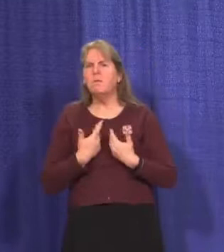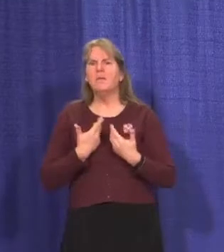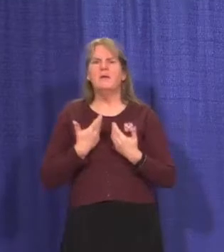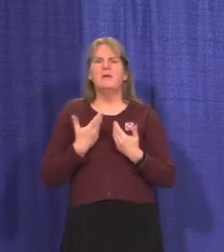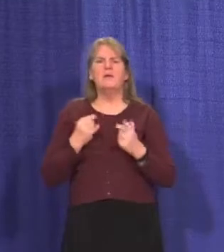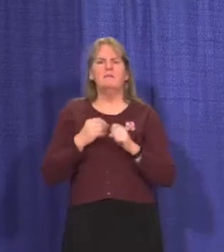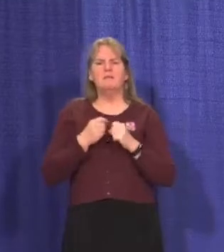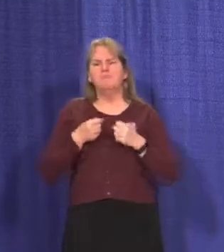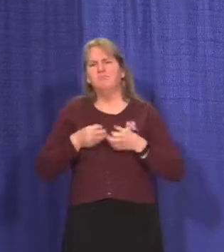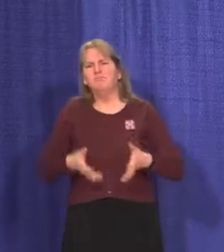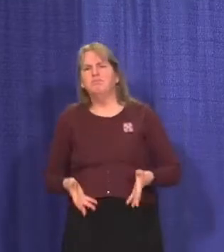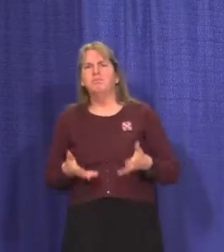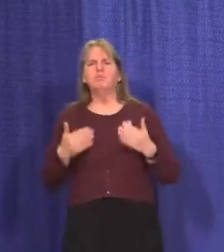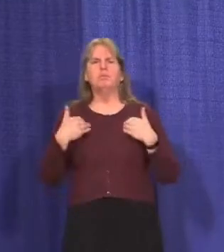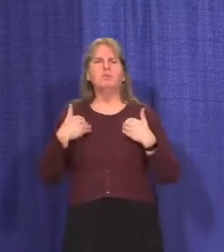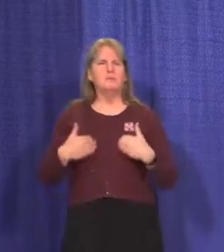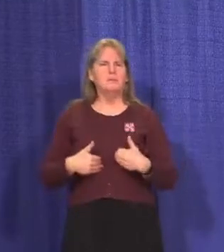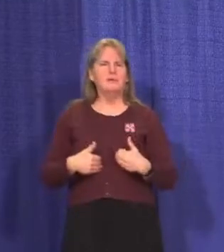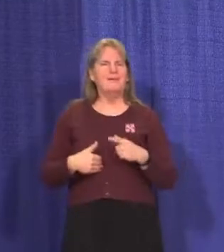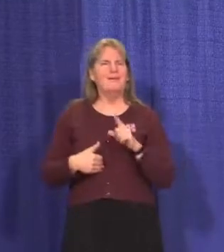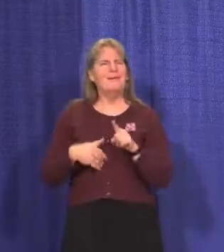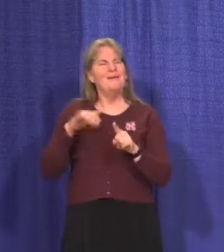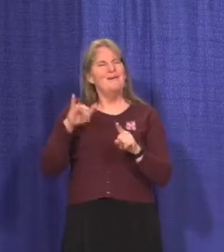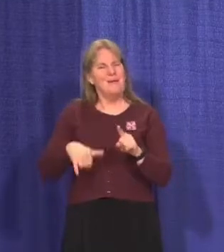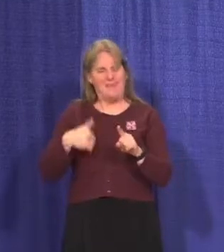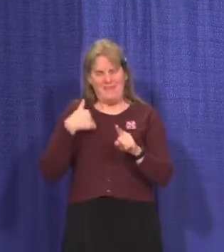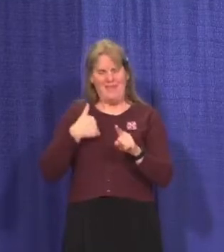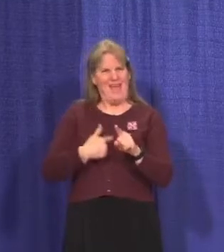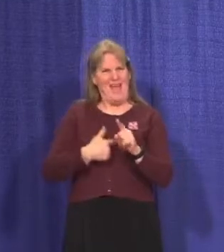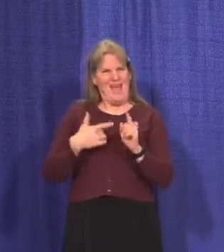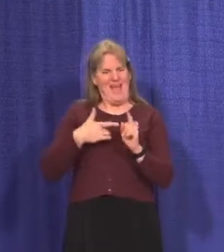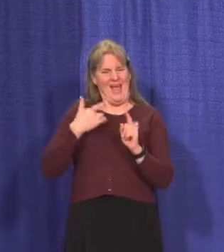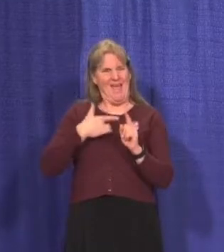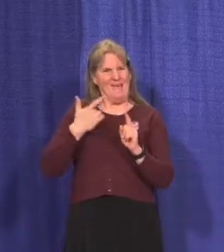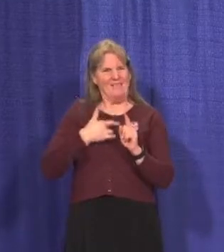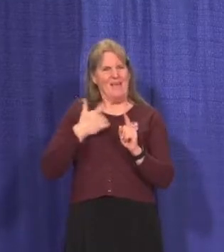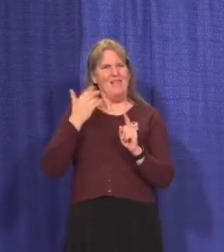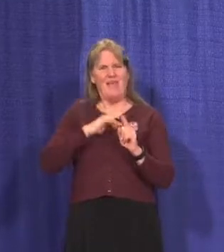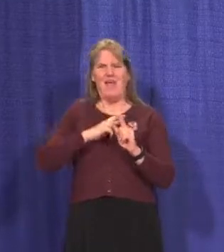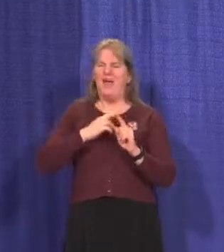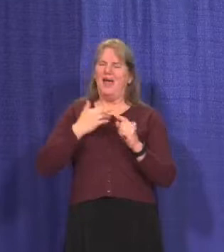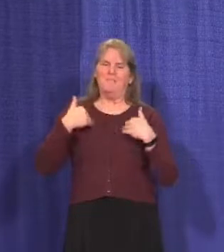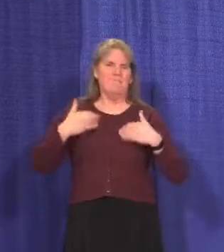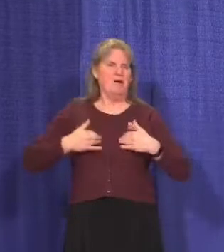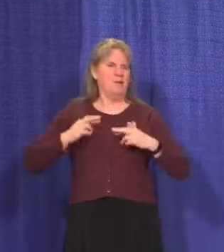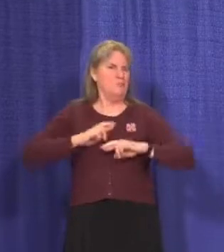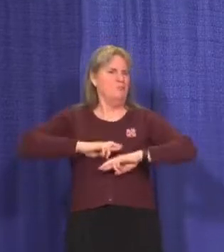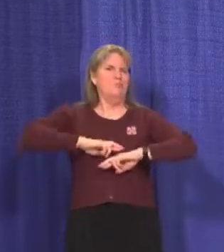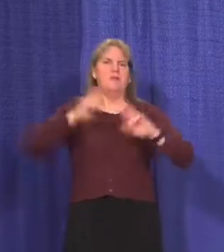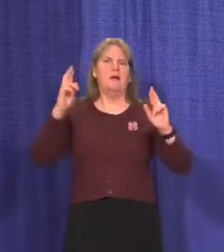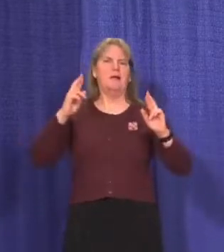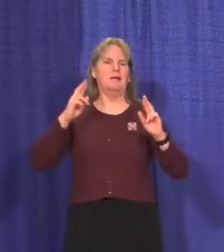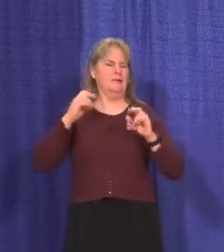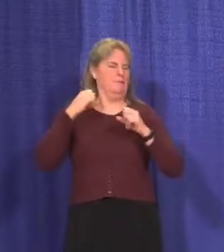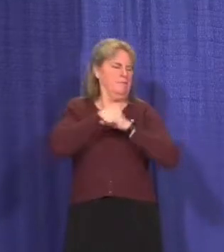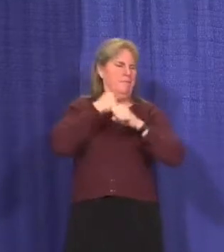This is just the effect of priming the immune system. It's your body's way of telling you that it's getting ready to